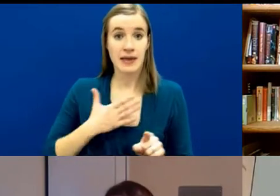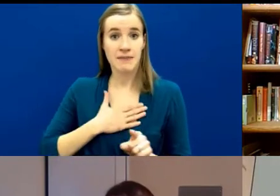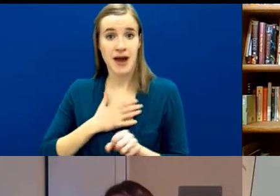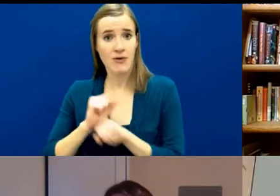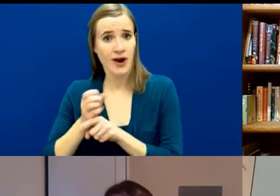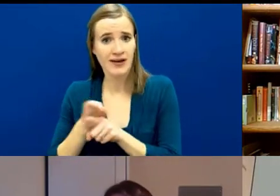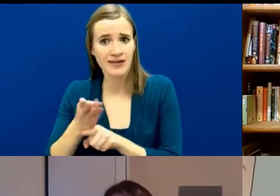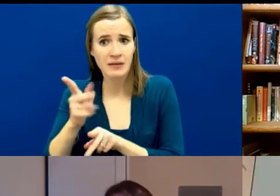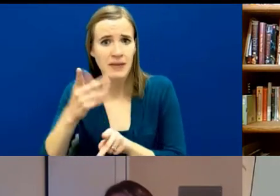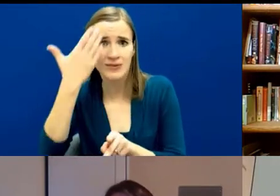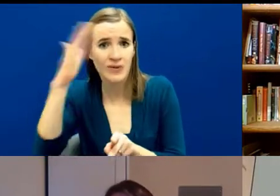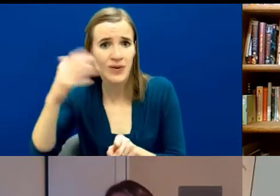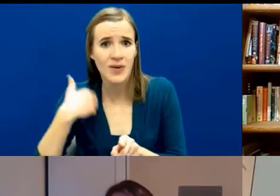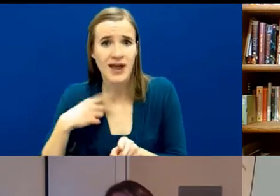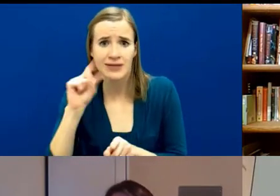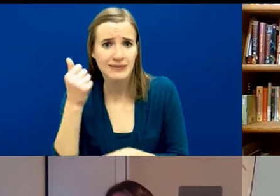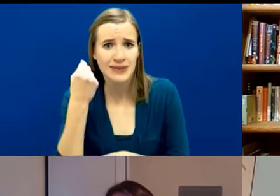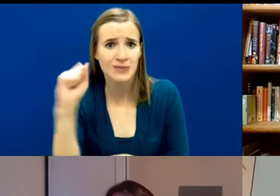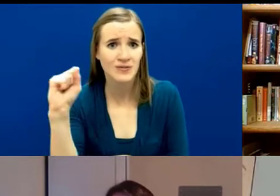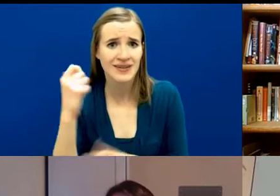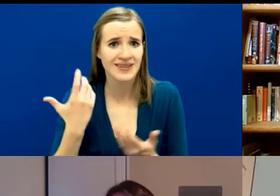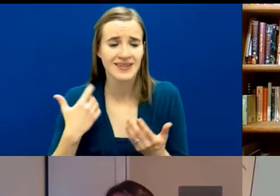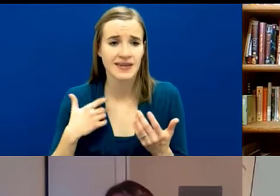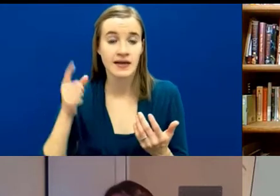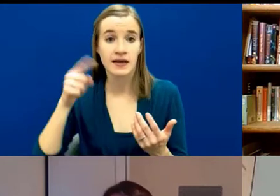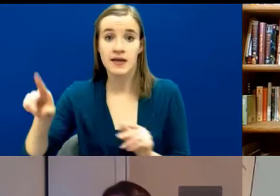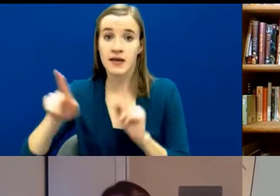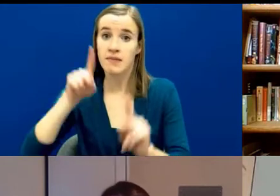that are coming up through the ranks of being teachers of students with